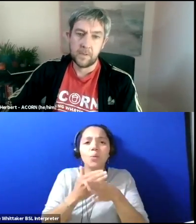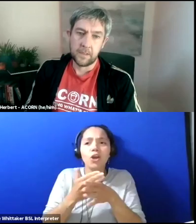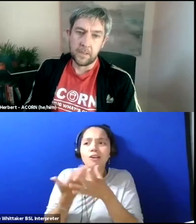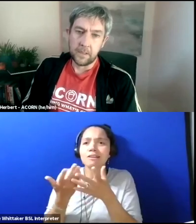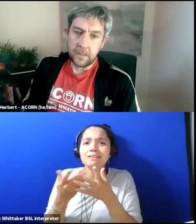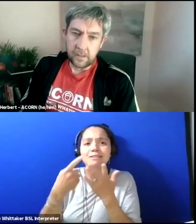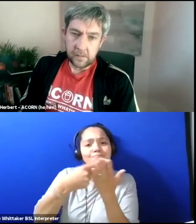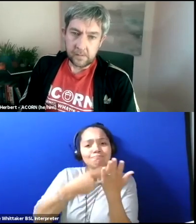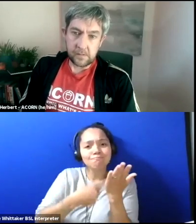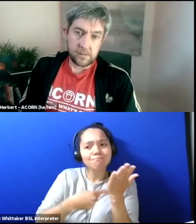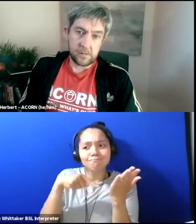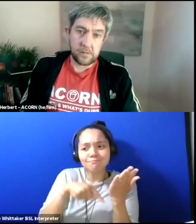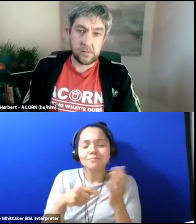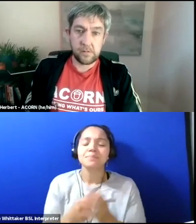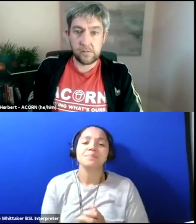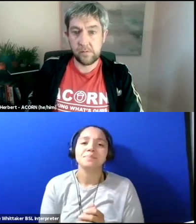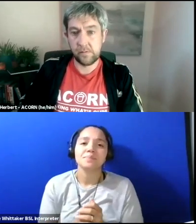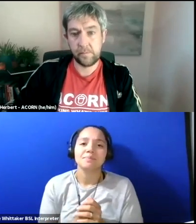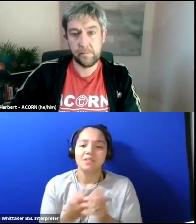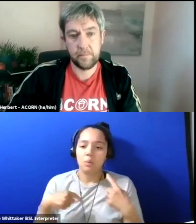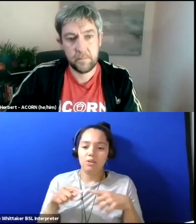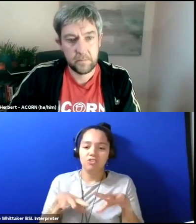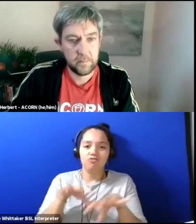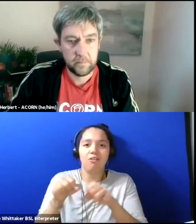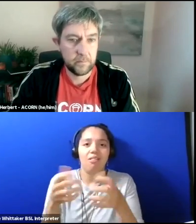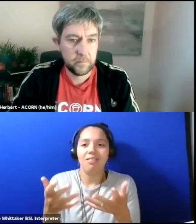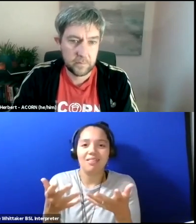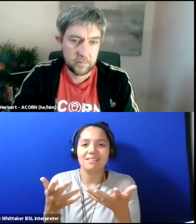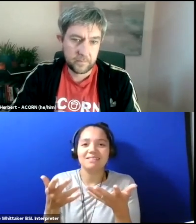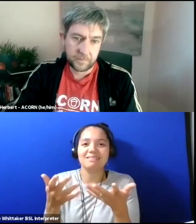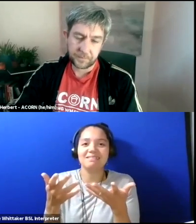So a lot of us struggle with this of being perpetually freelance, and